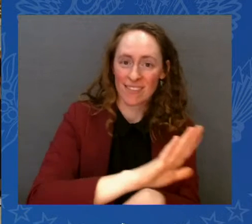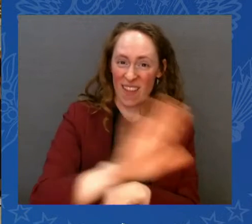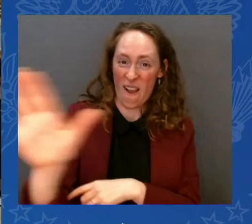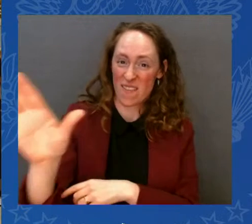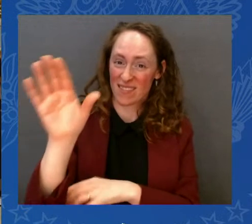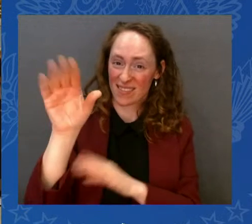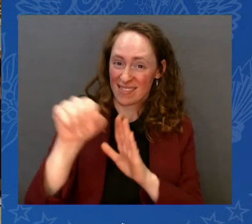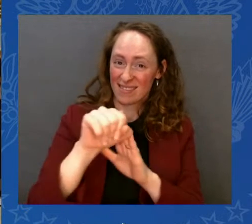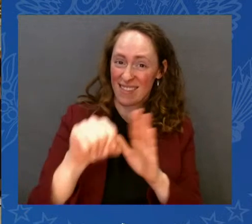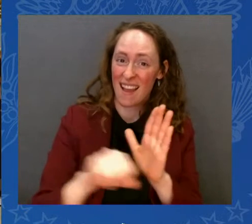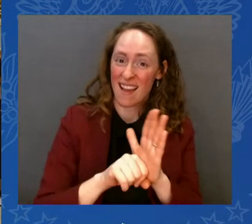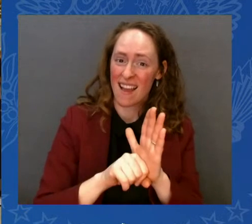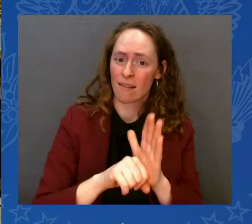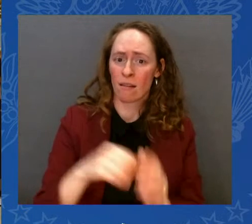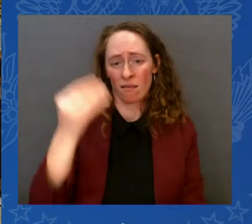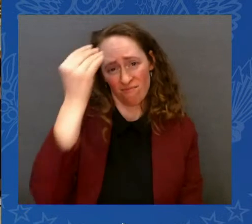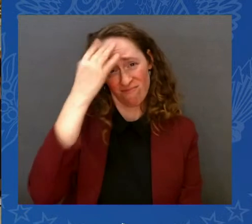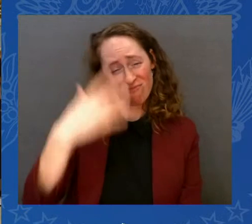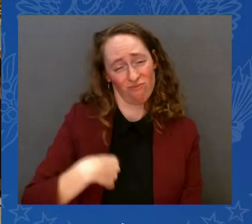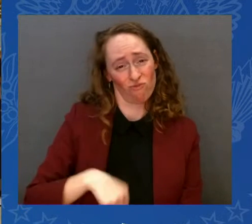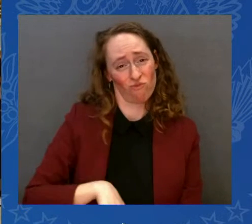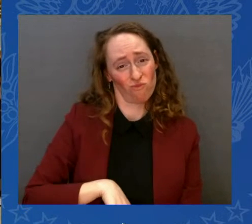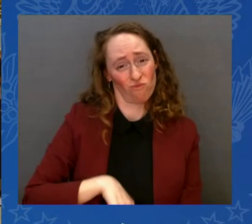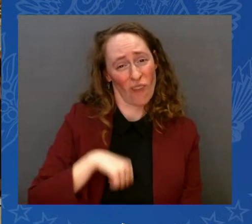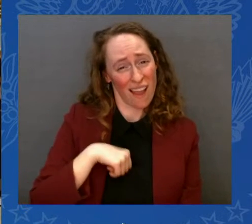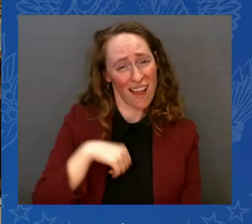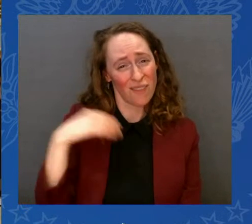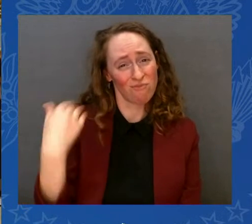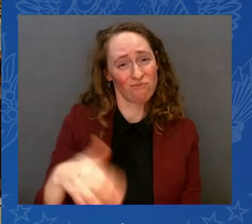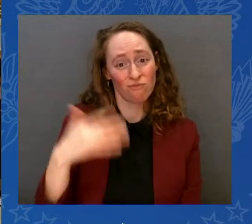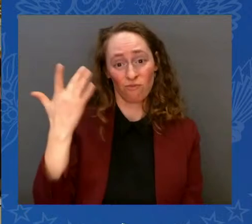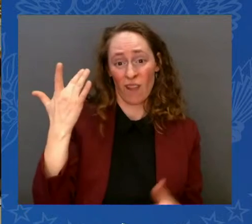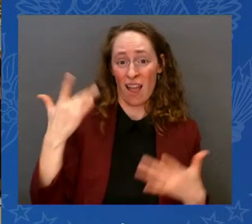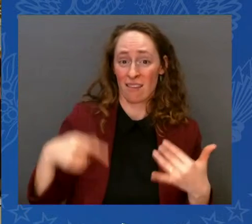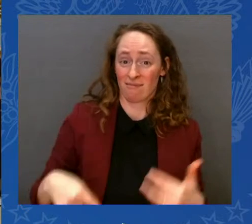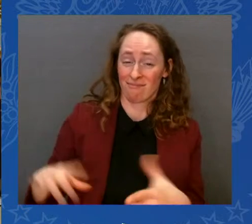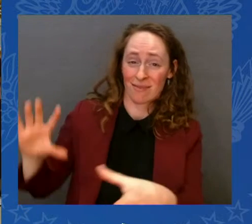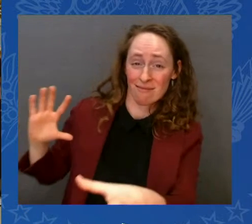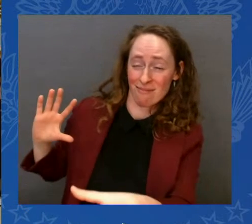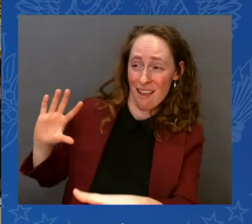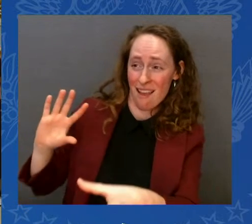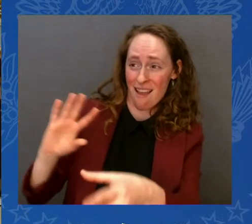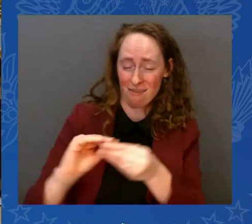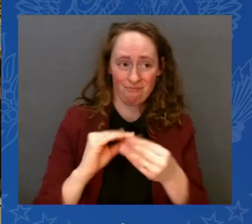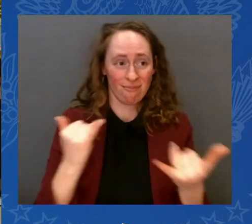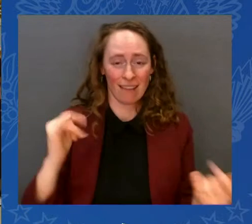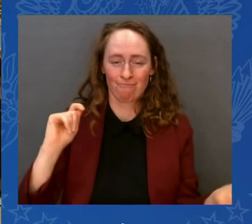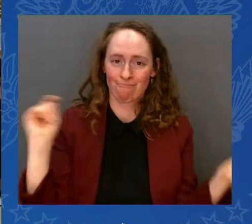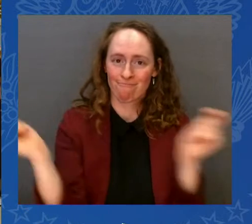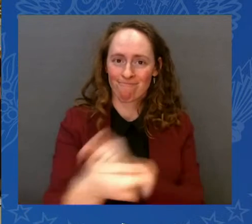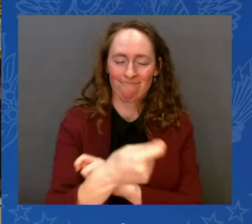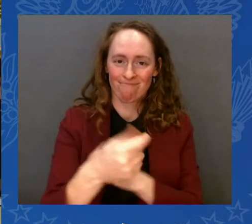We do think of this moment as being the moment in the history of our nation where it is not about incrementalism,